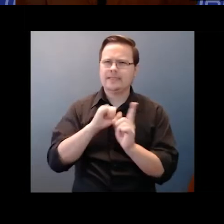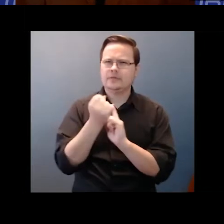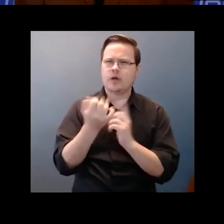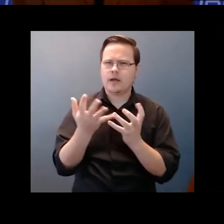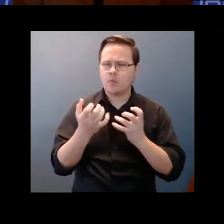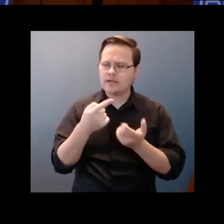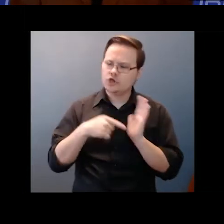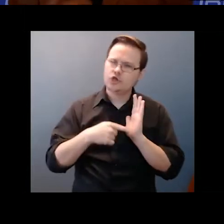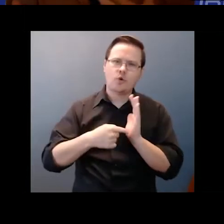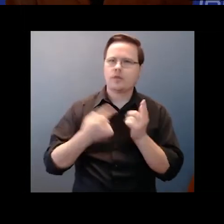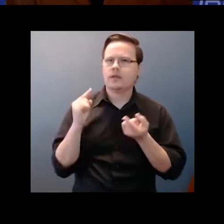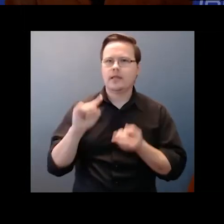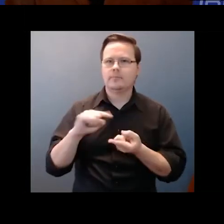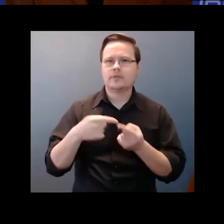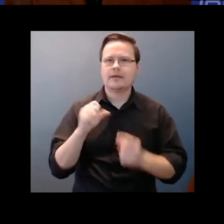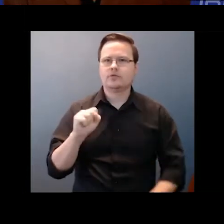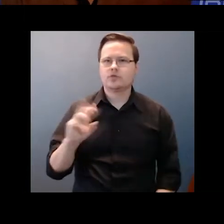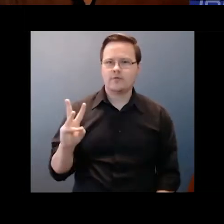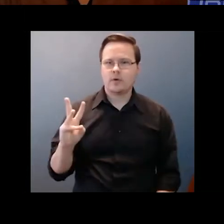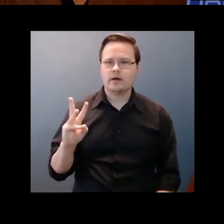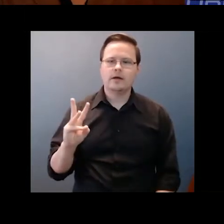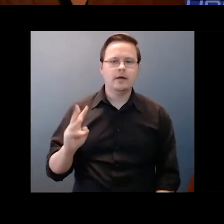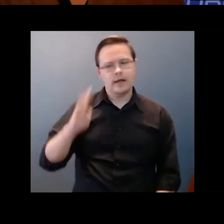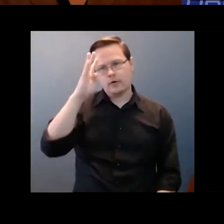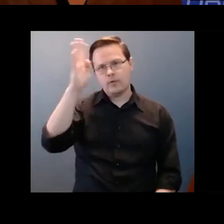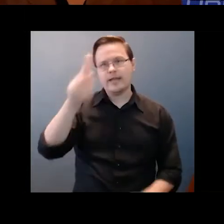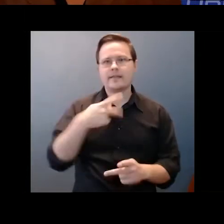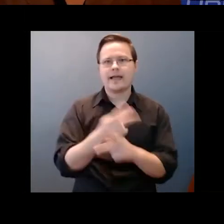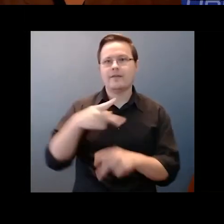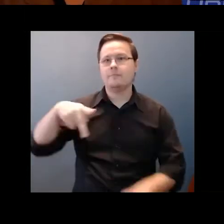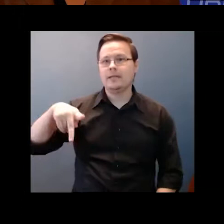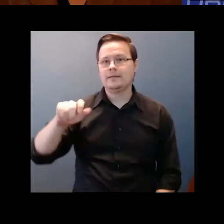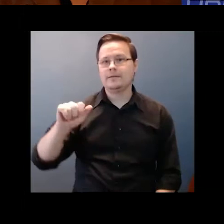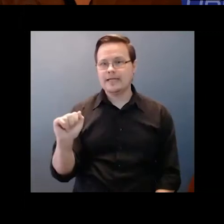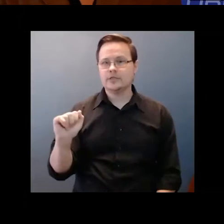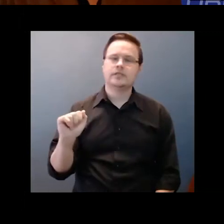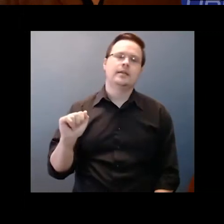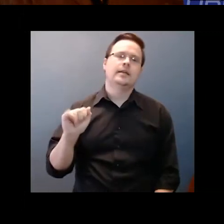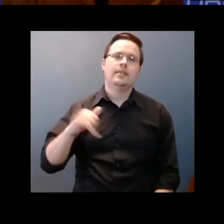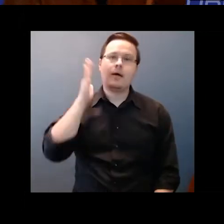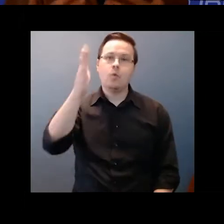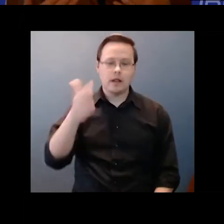software in creating the kind of political agency that would actually enable workers to improve